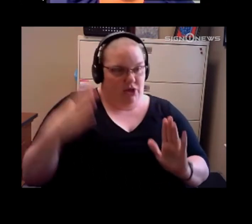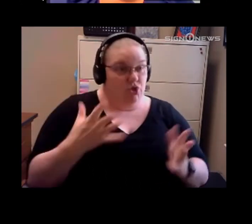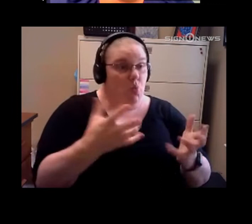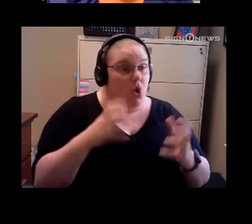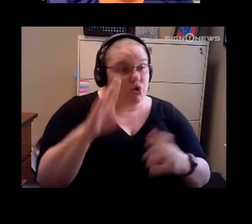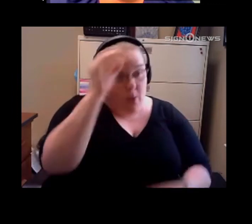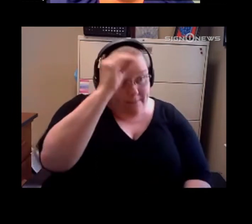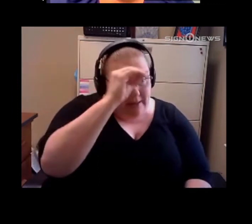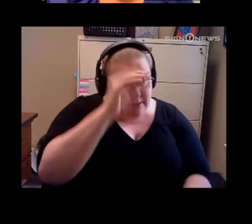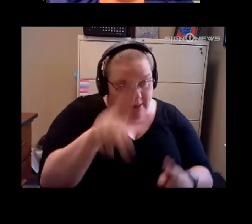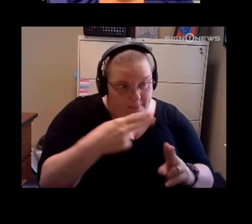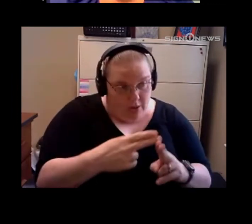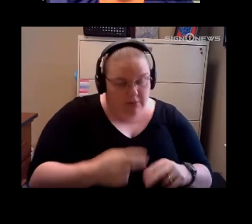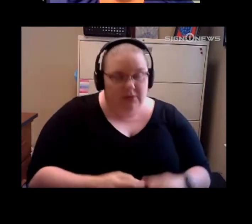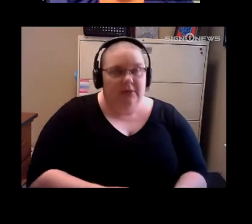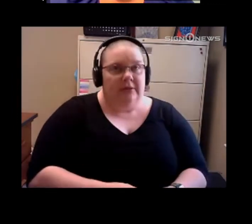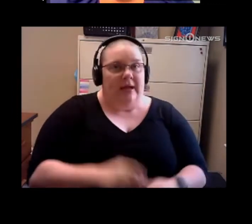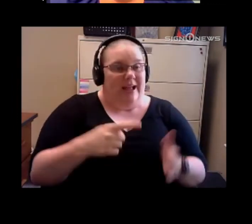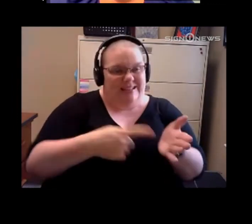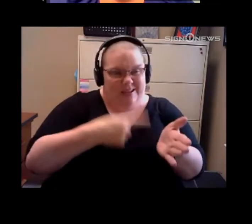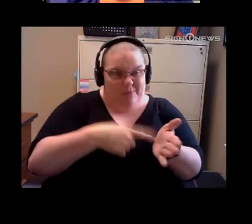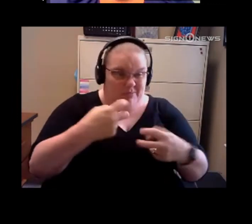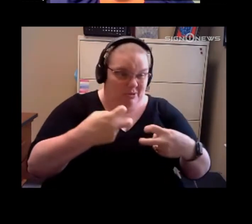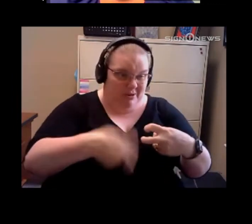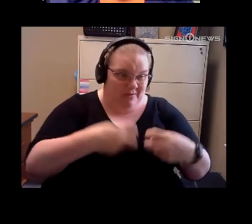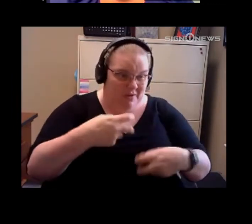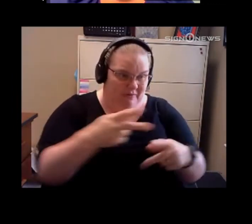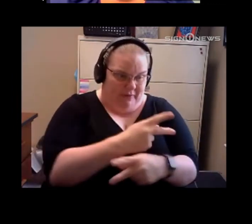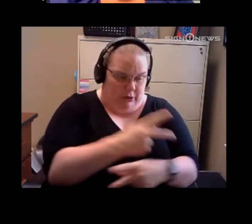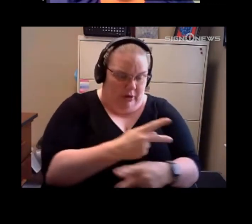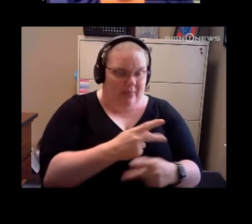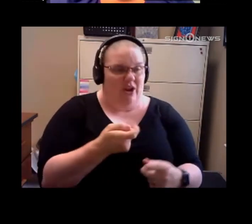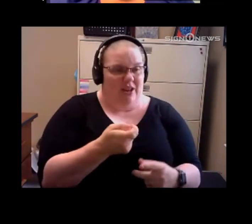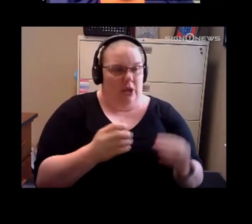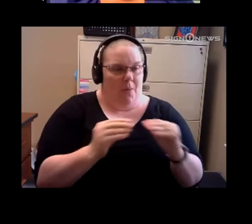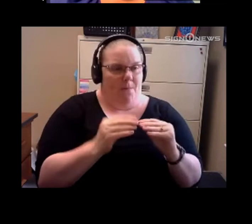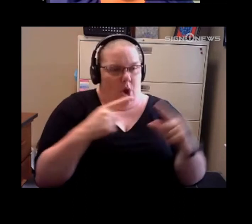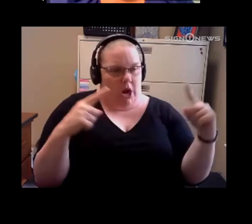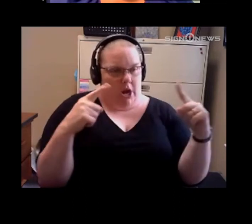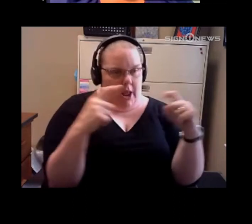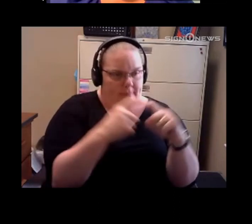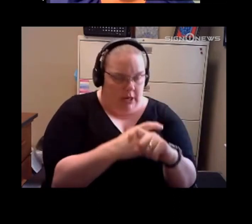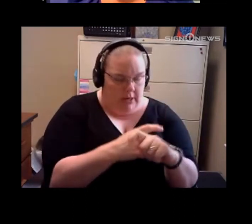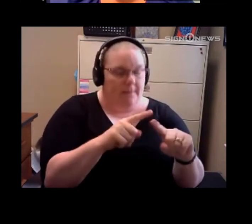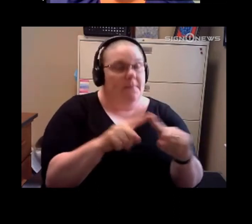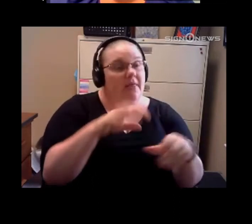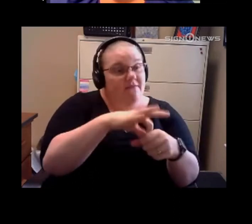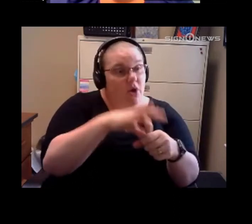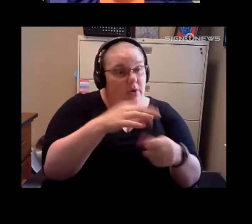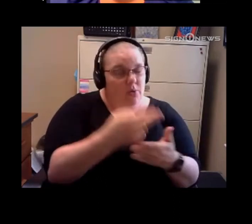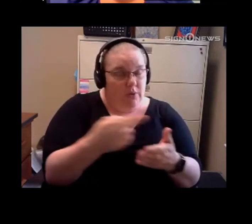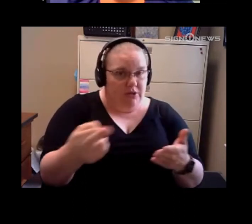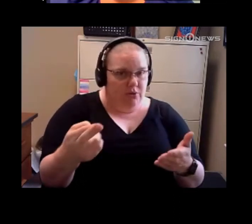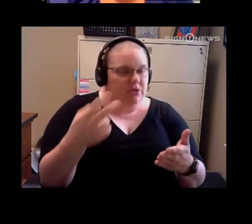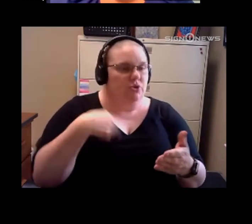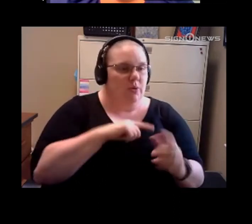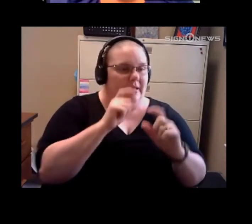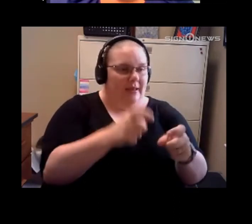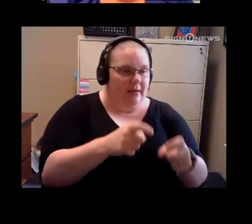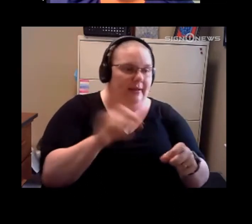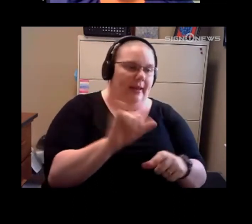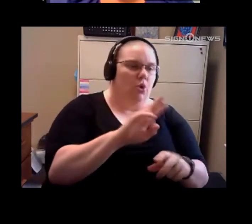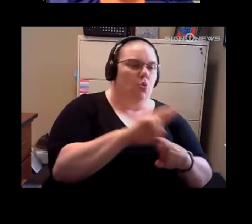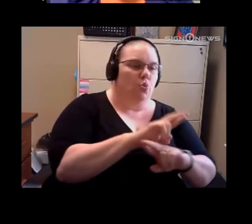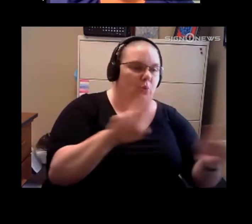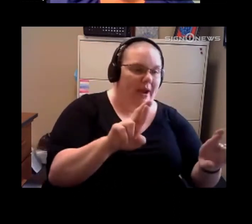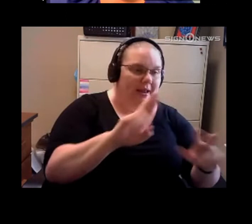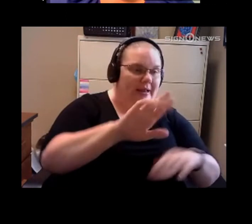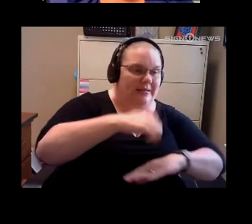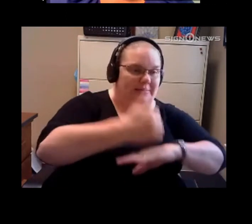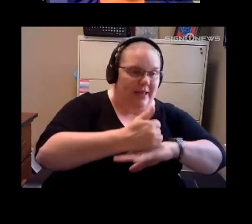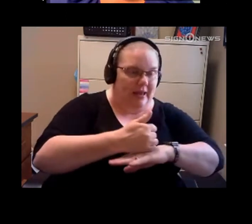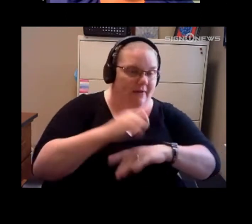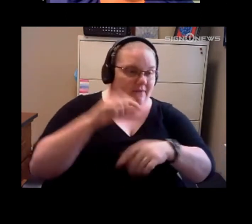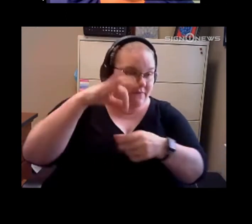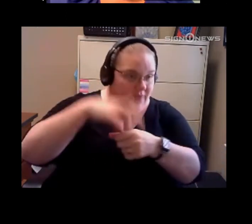um and those can be sometimes hard to figure out make things a little more complicated um or